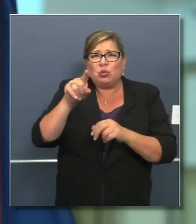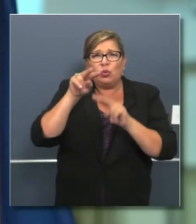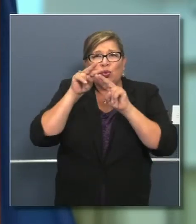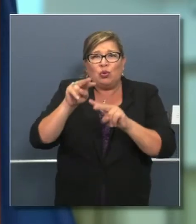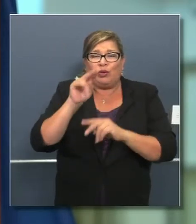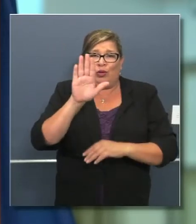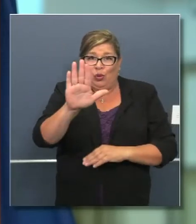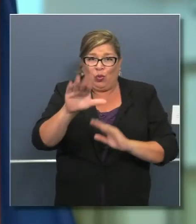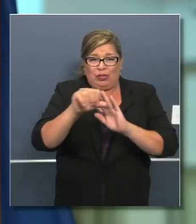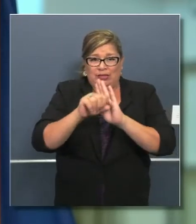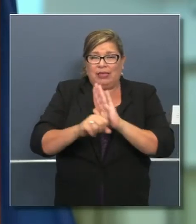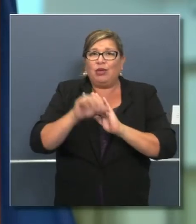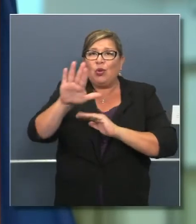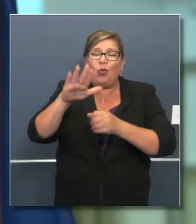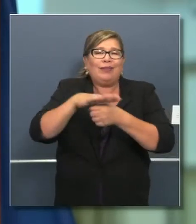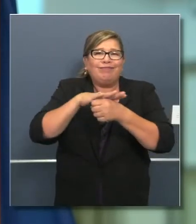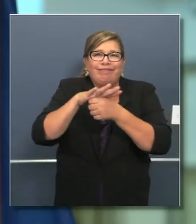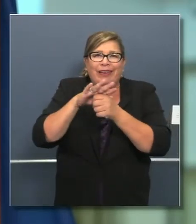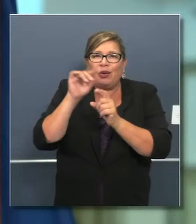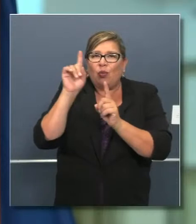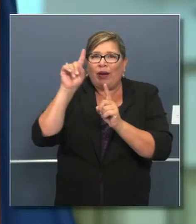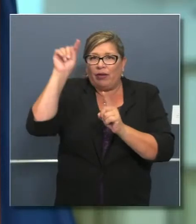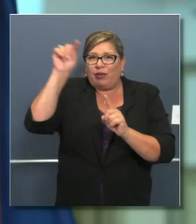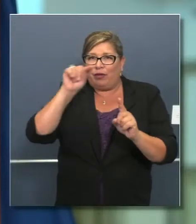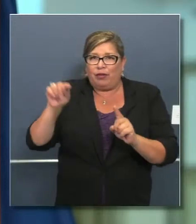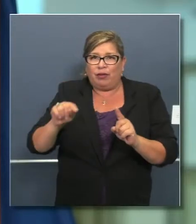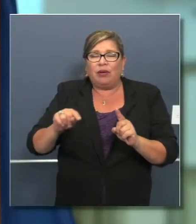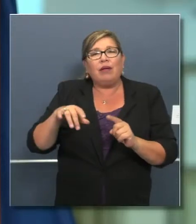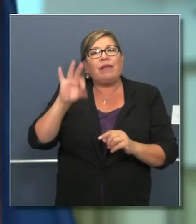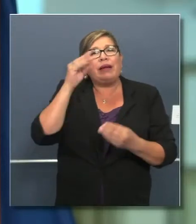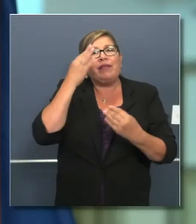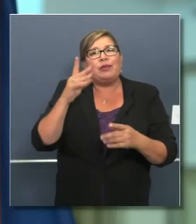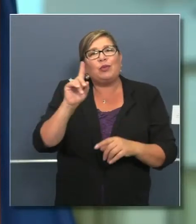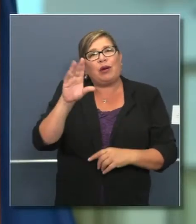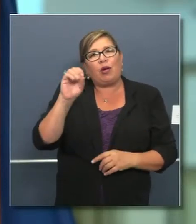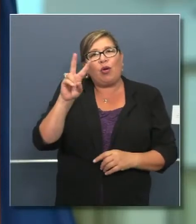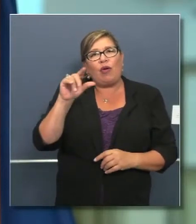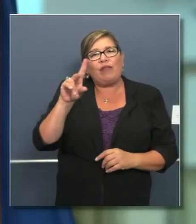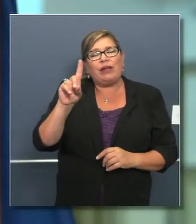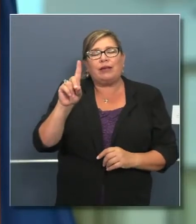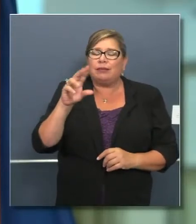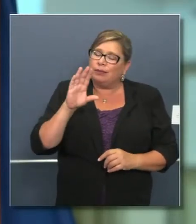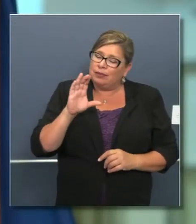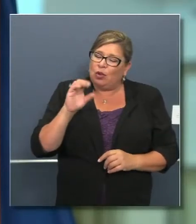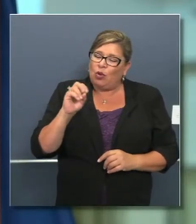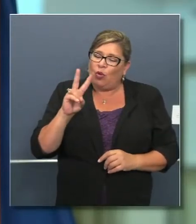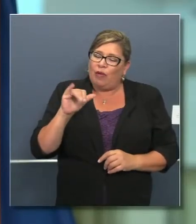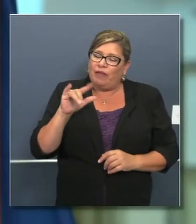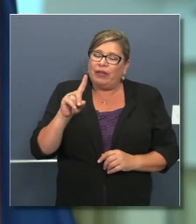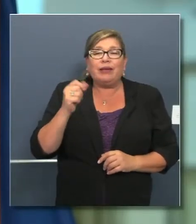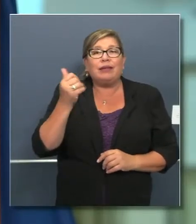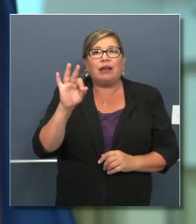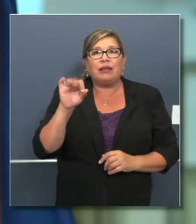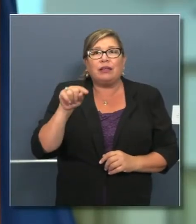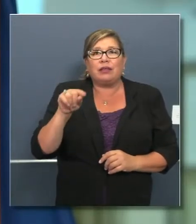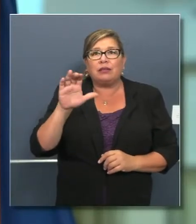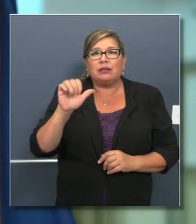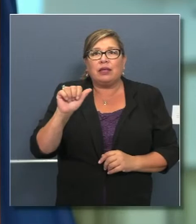19 ca.gov website go to the kovat 19.0 website you can learn more about how your community is doing